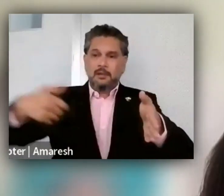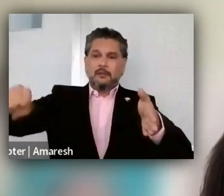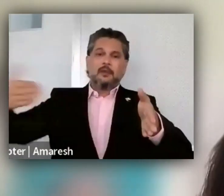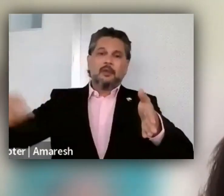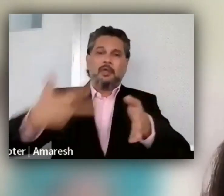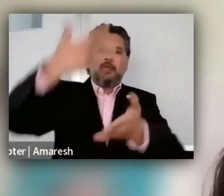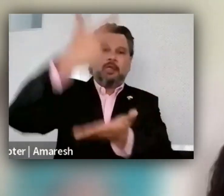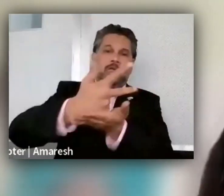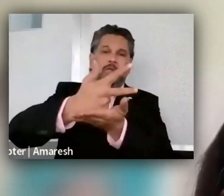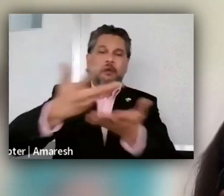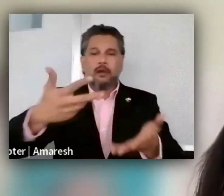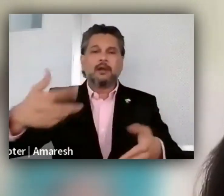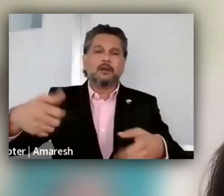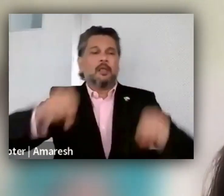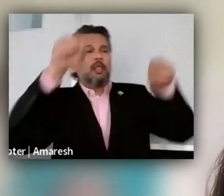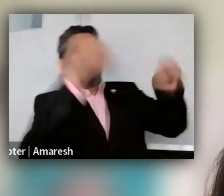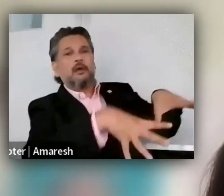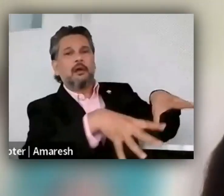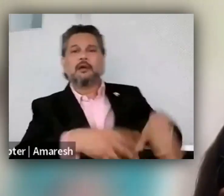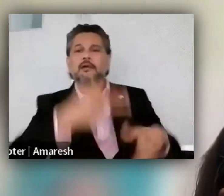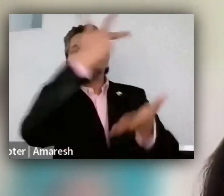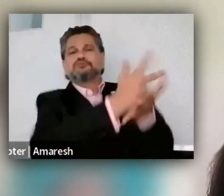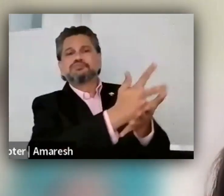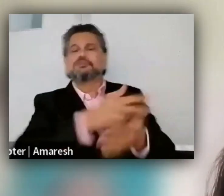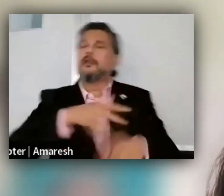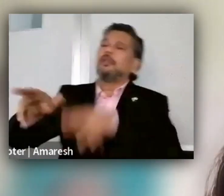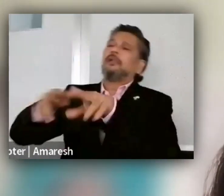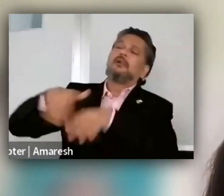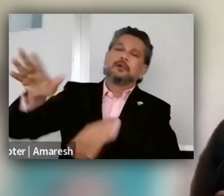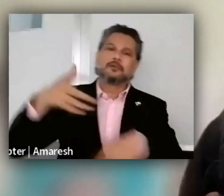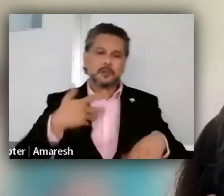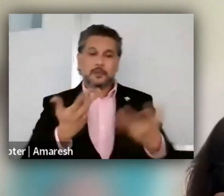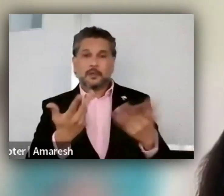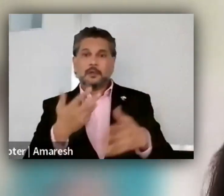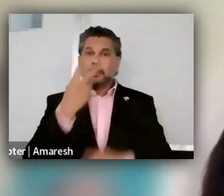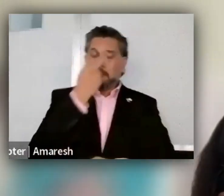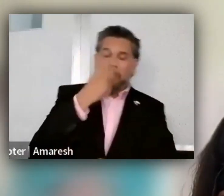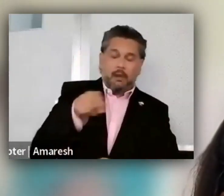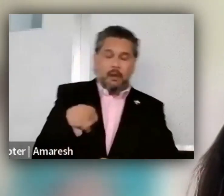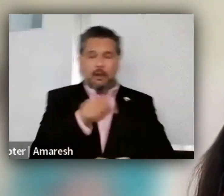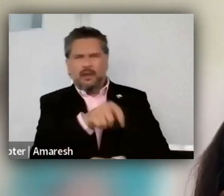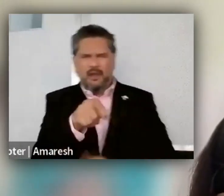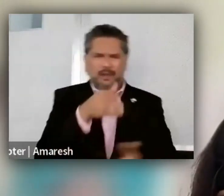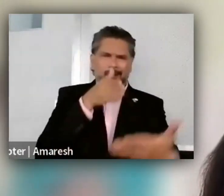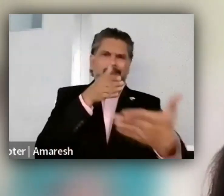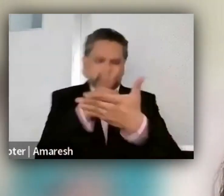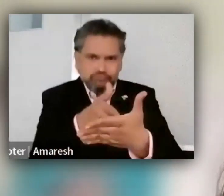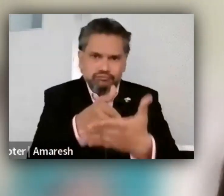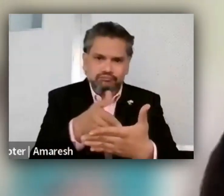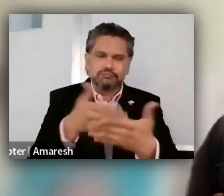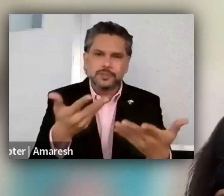street so that a person with visual capability or even someone who's using a wheelchair can't